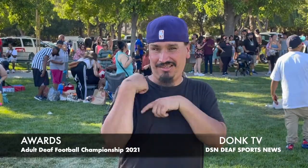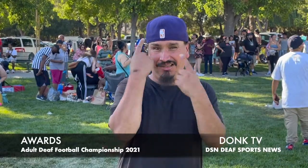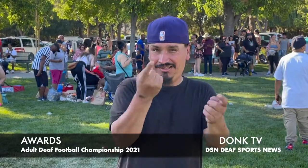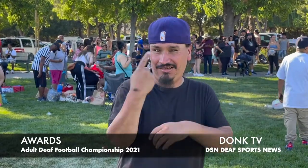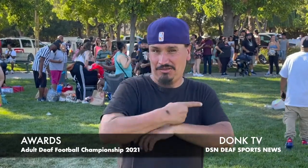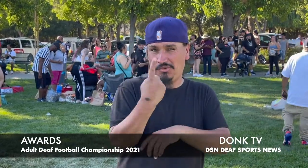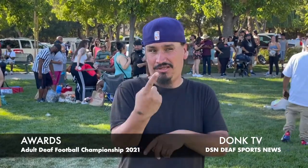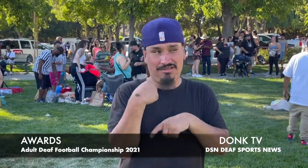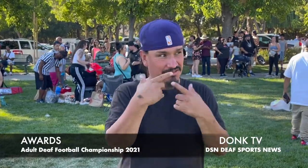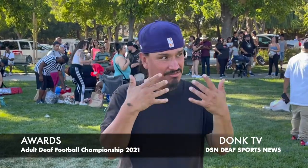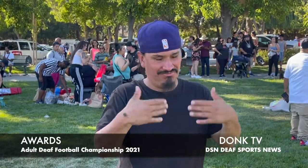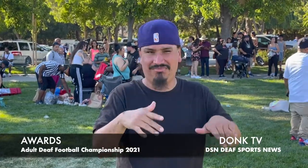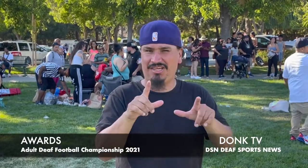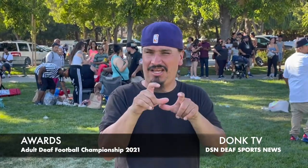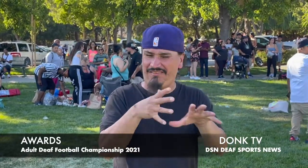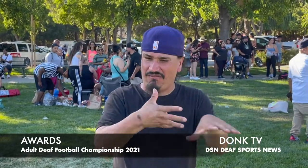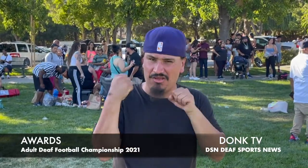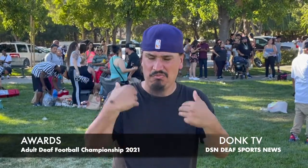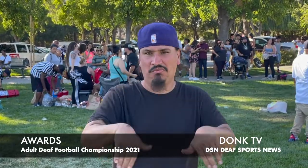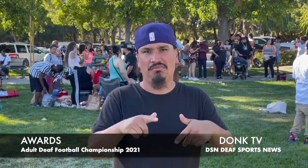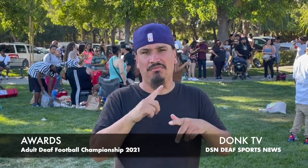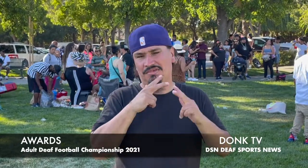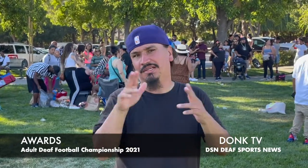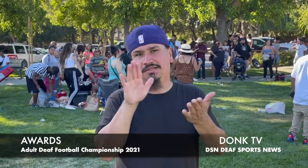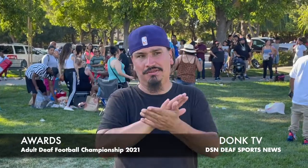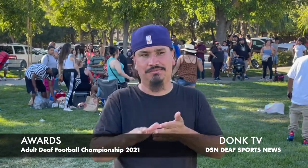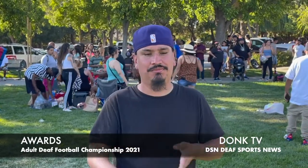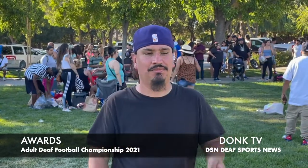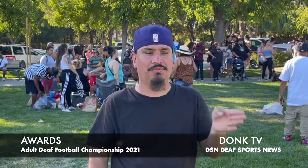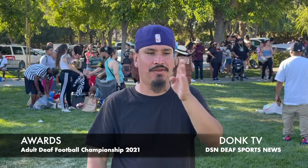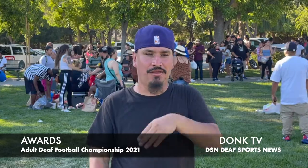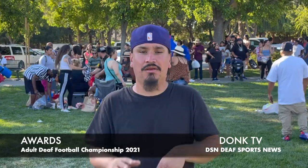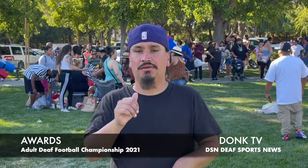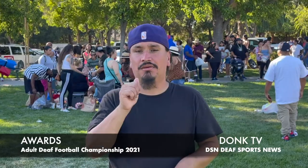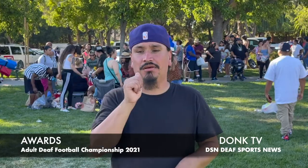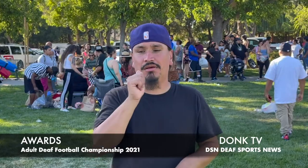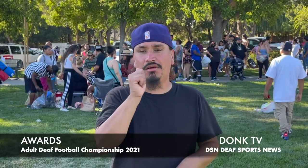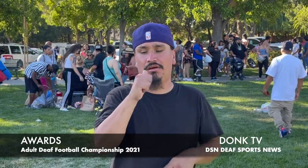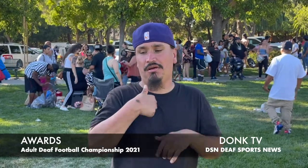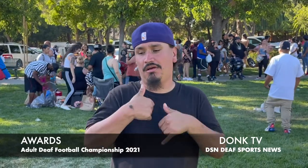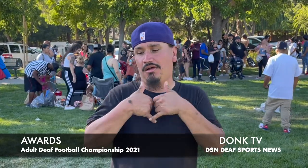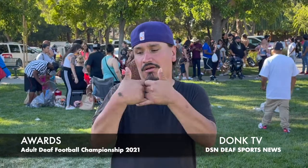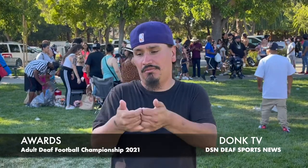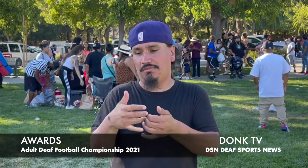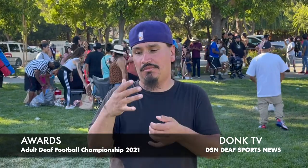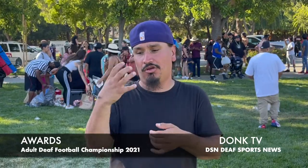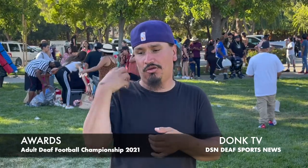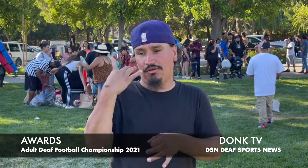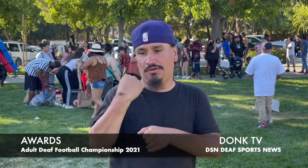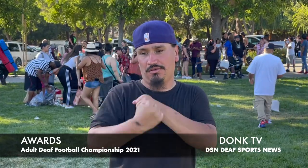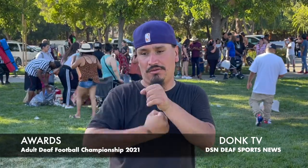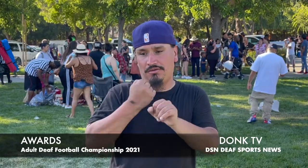He is still same player he was when he was in high school since day one Award for coach of the year